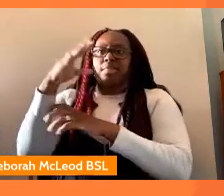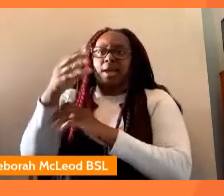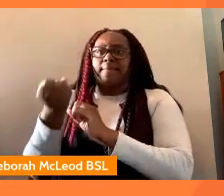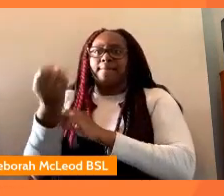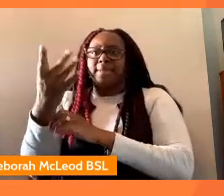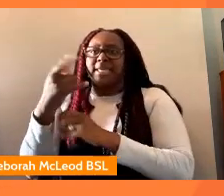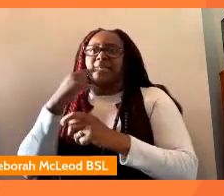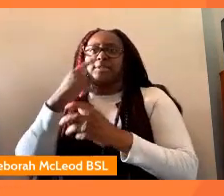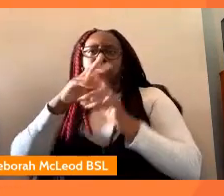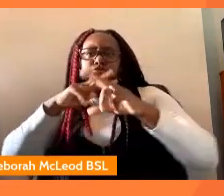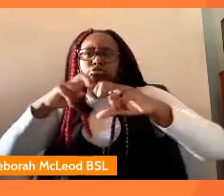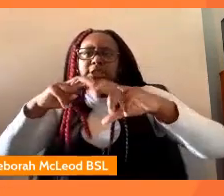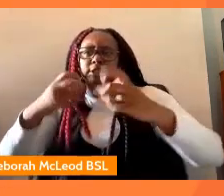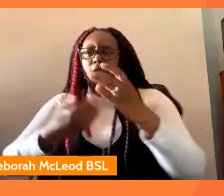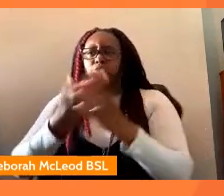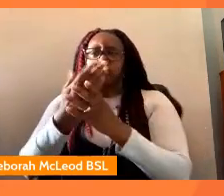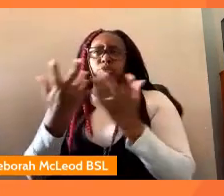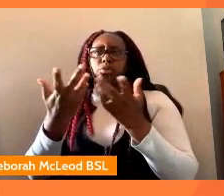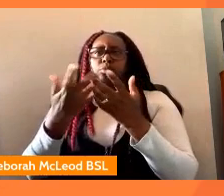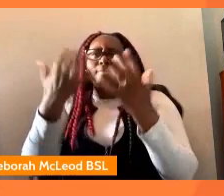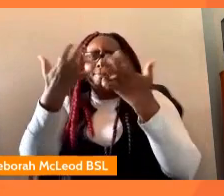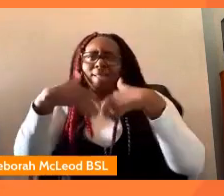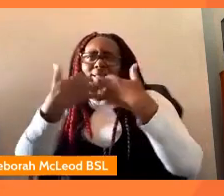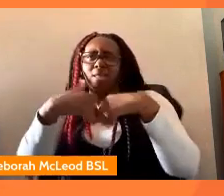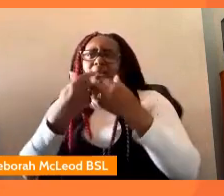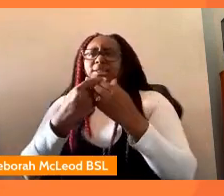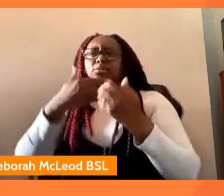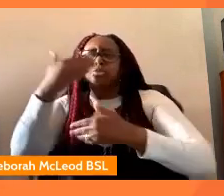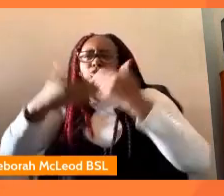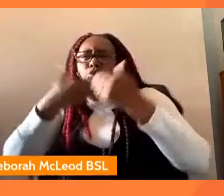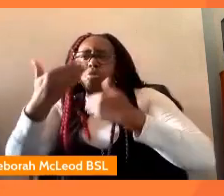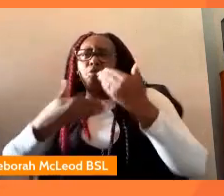with new technology across stories and games creating communities